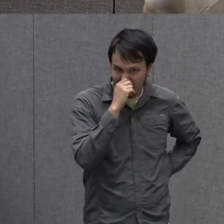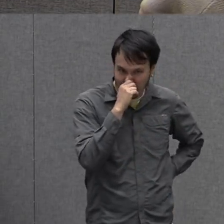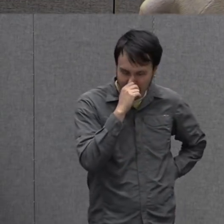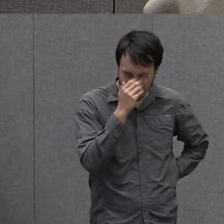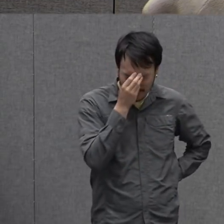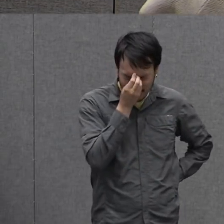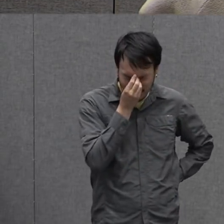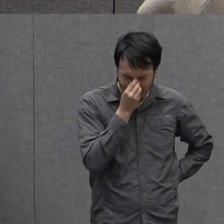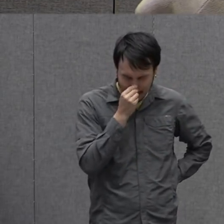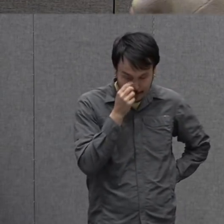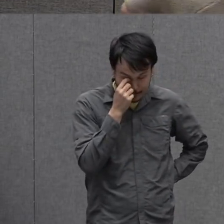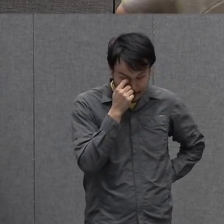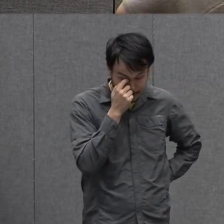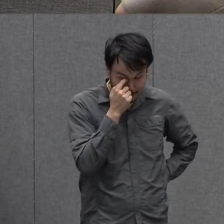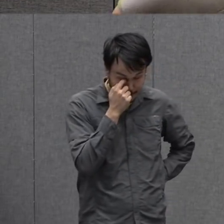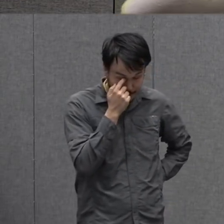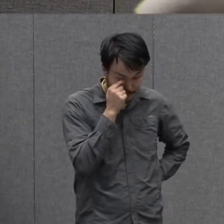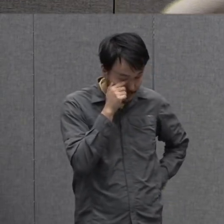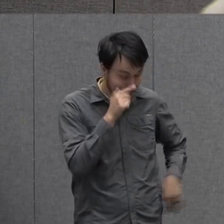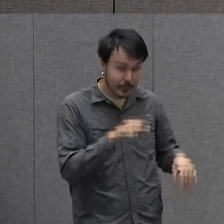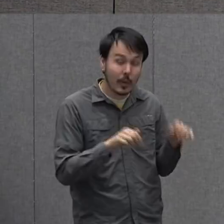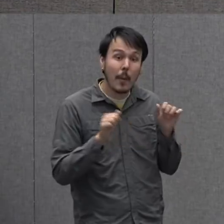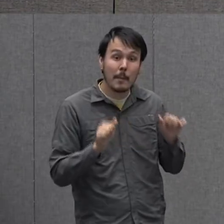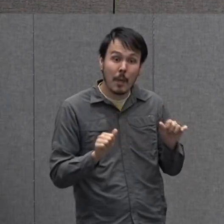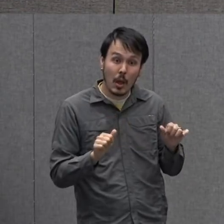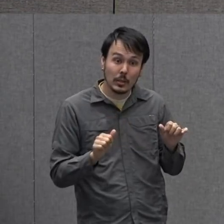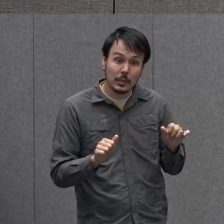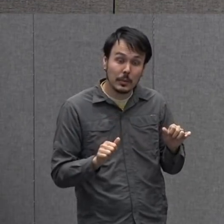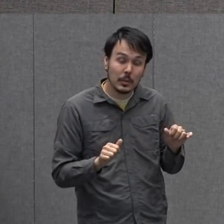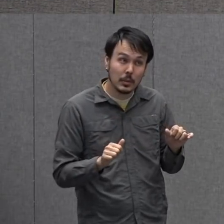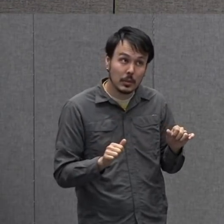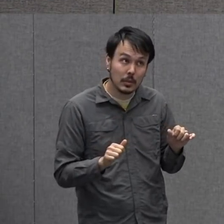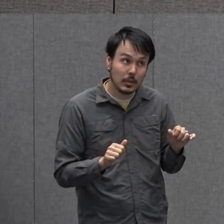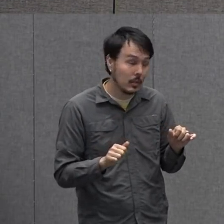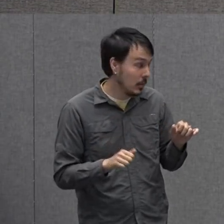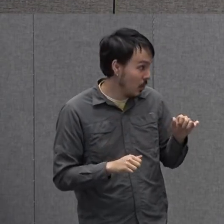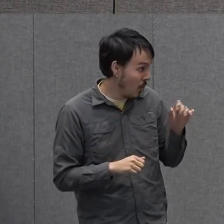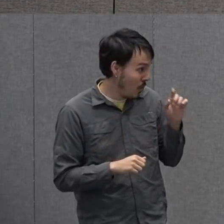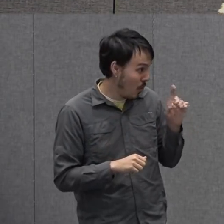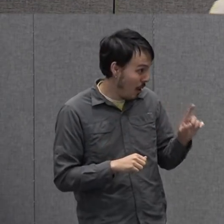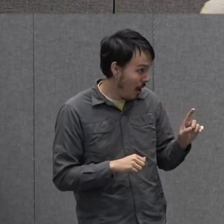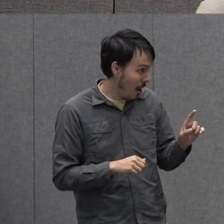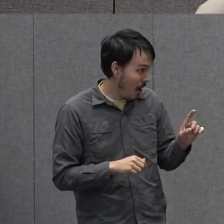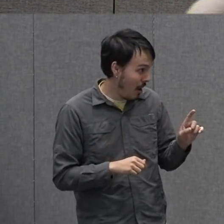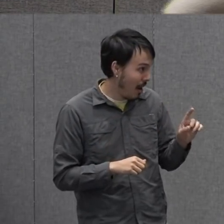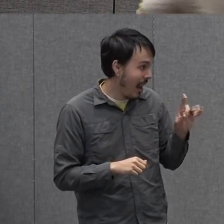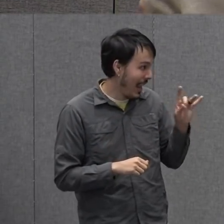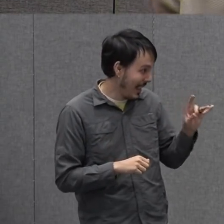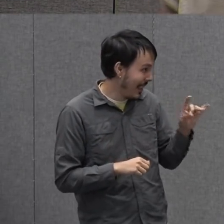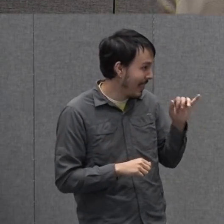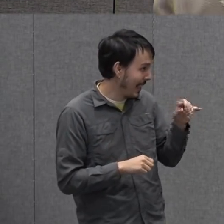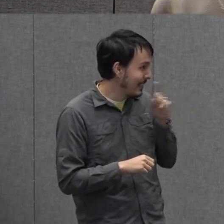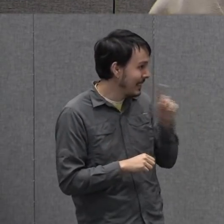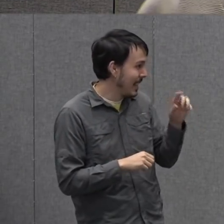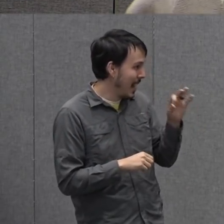But, oh wait, I mean you could do one and eight, there's that nine again that I had.